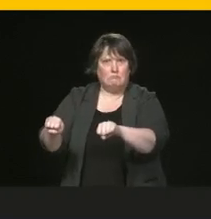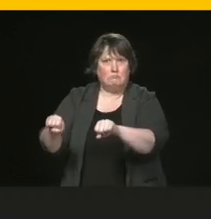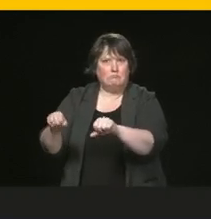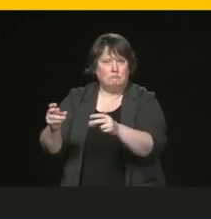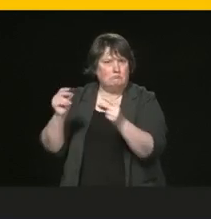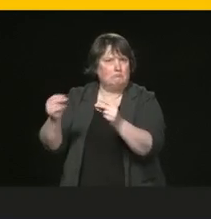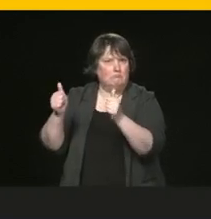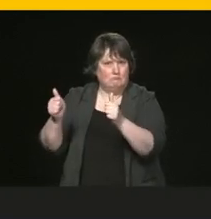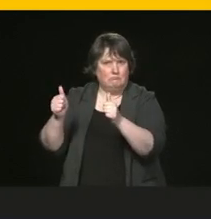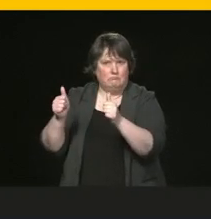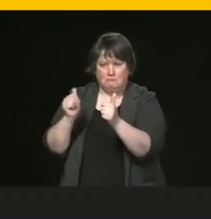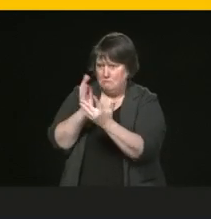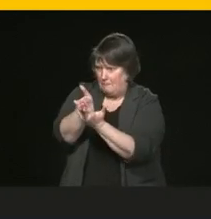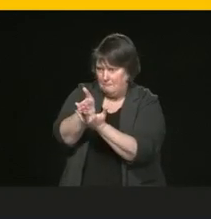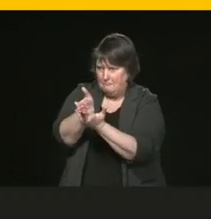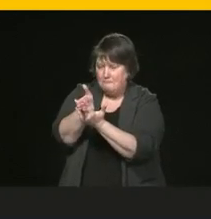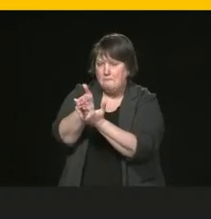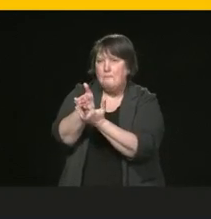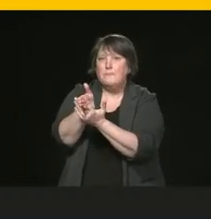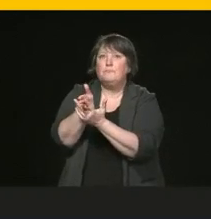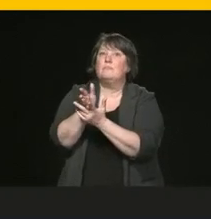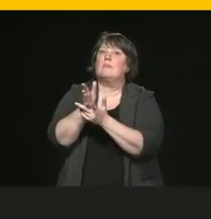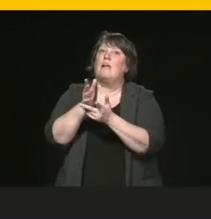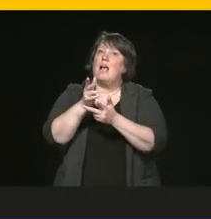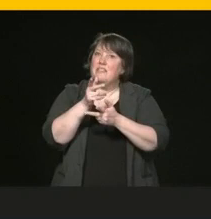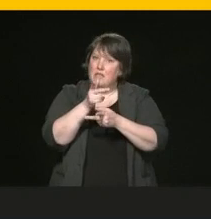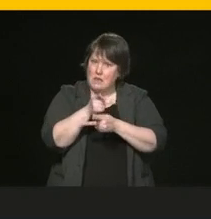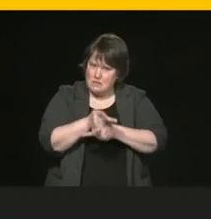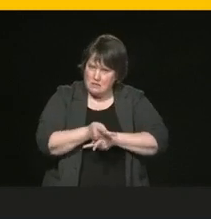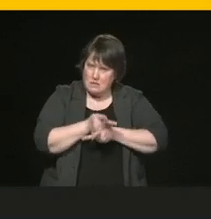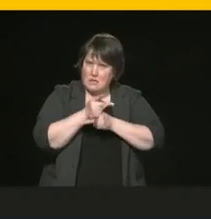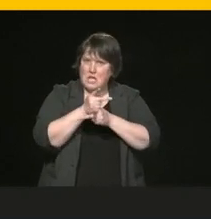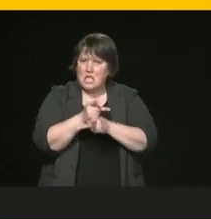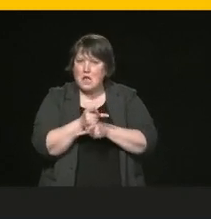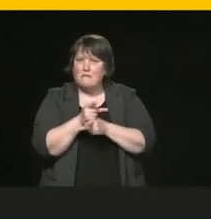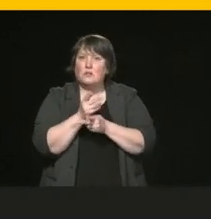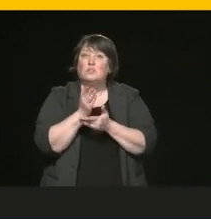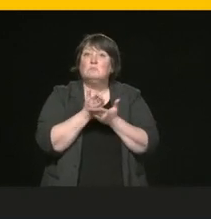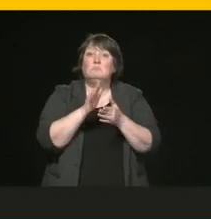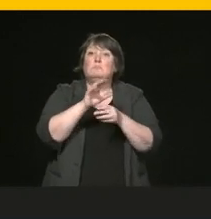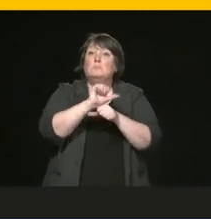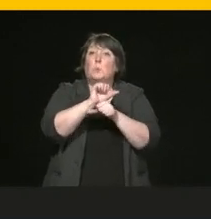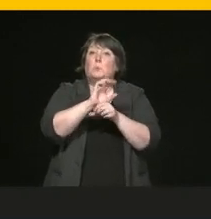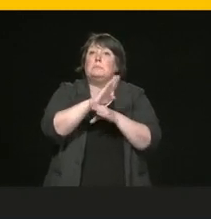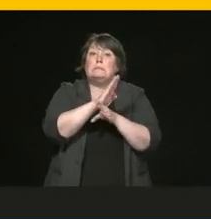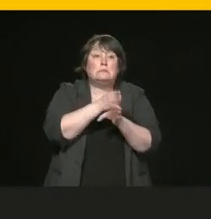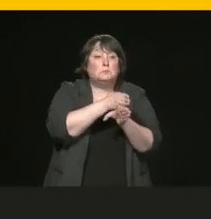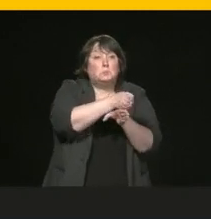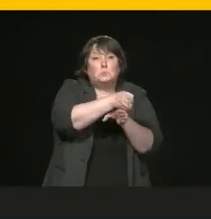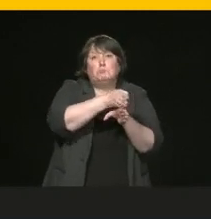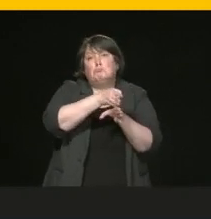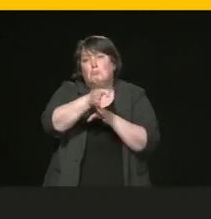ANY FUTURE RESURGENCES OF THE